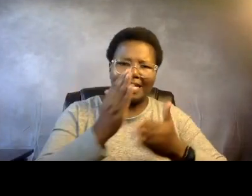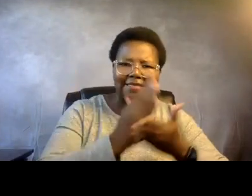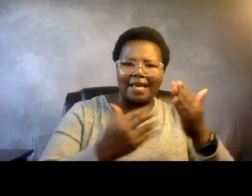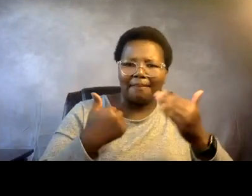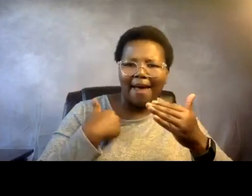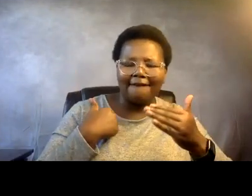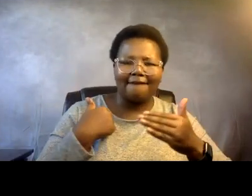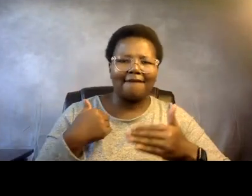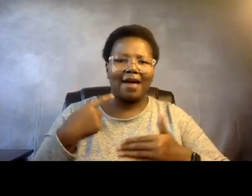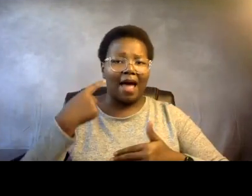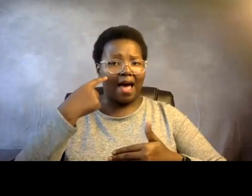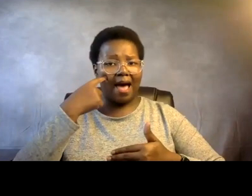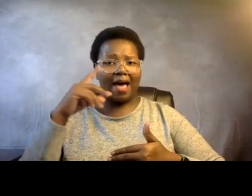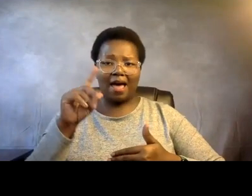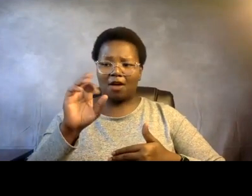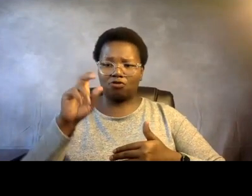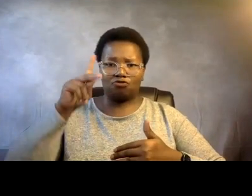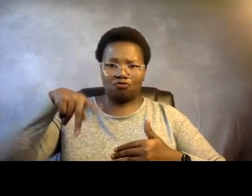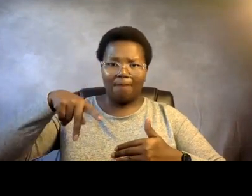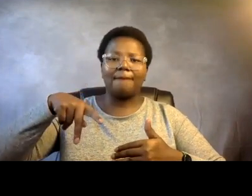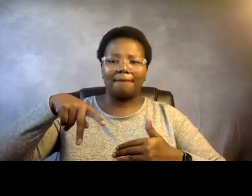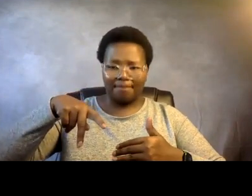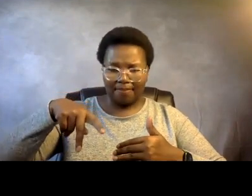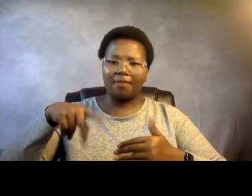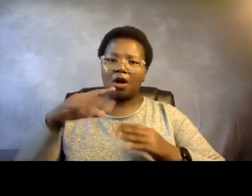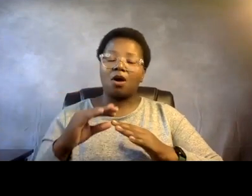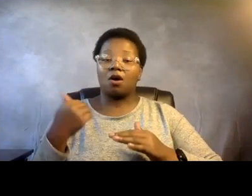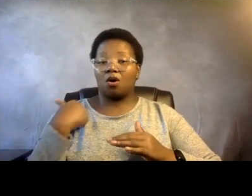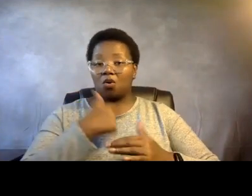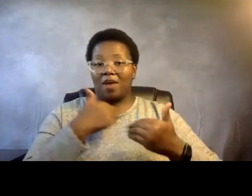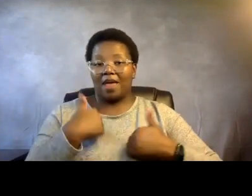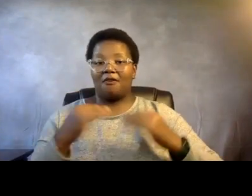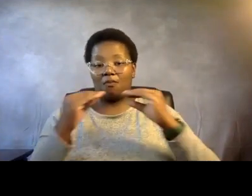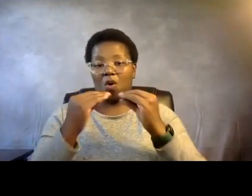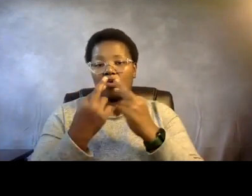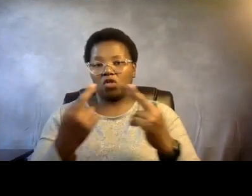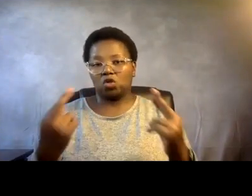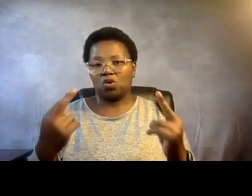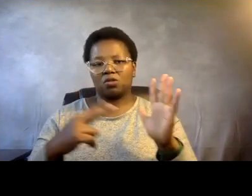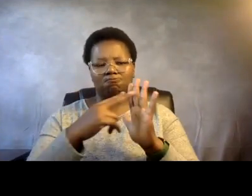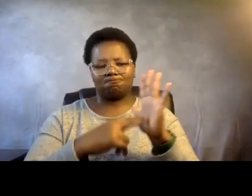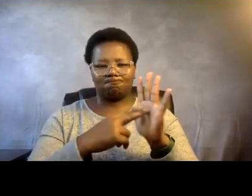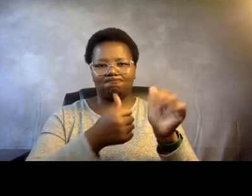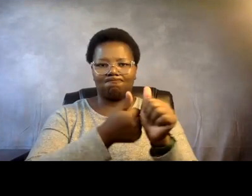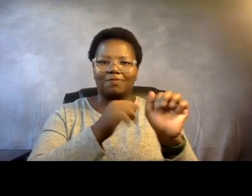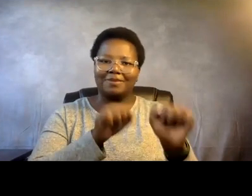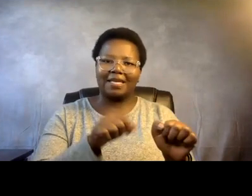and and we do have articles that go into more detail into how you can, and it might